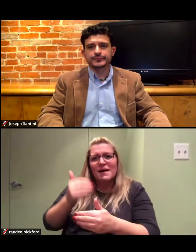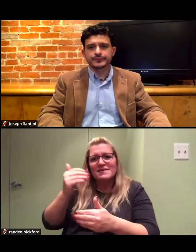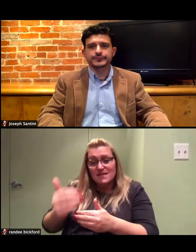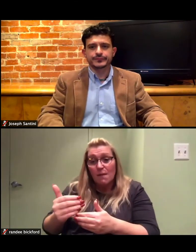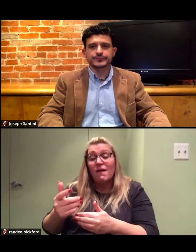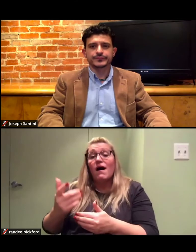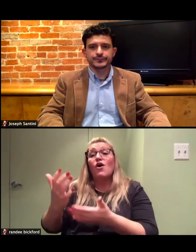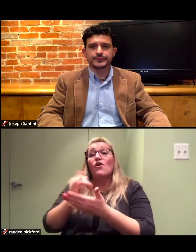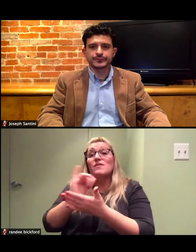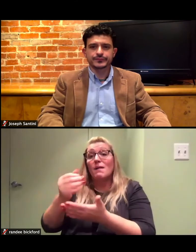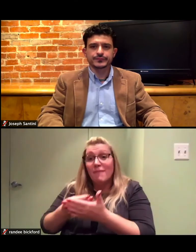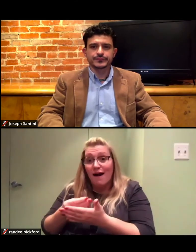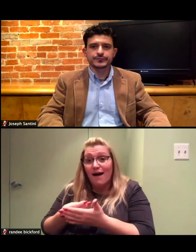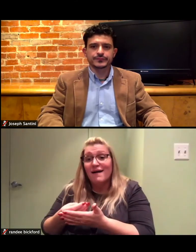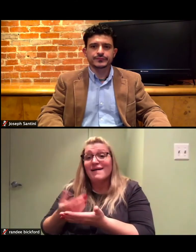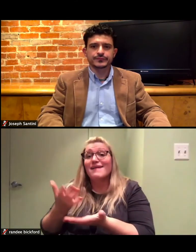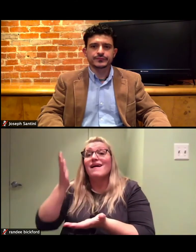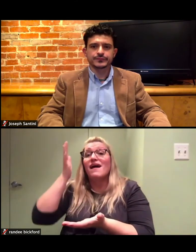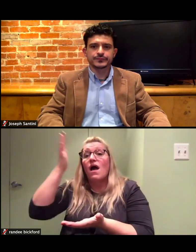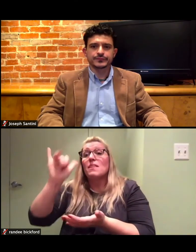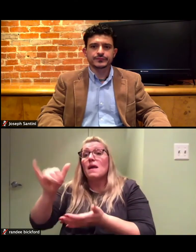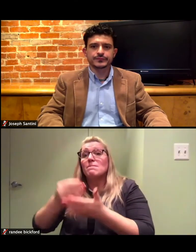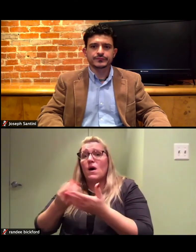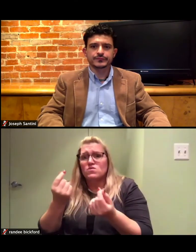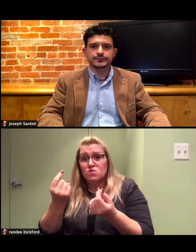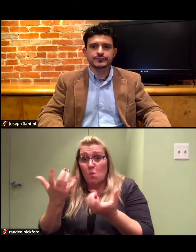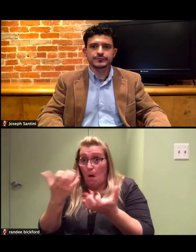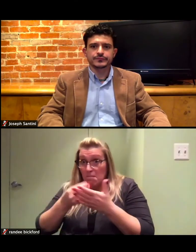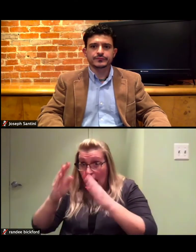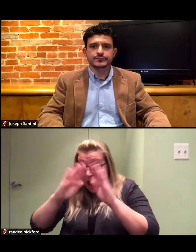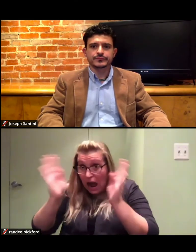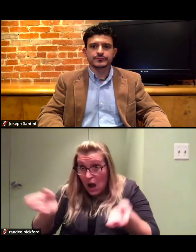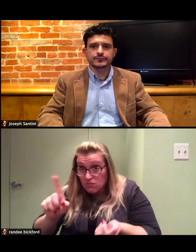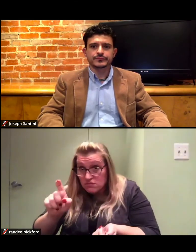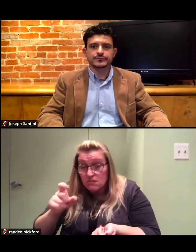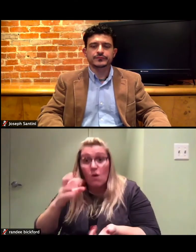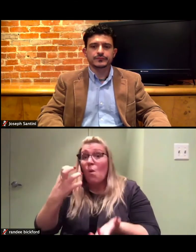immediately make a ton of money after they graduate.